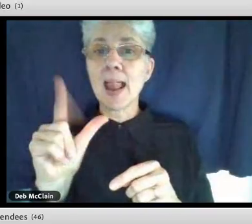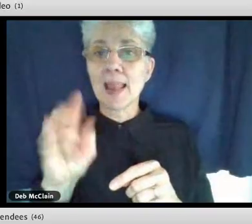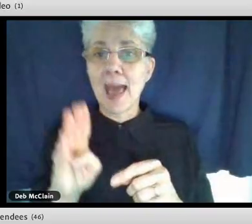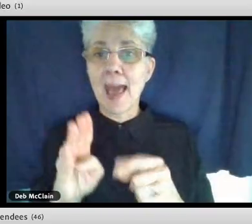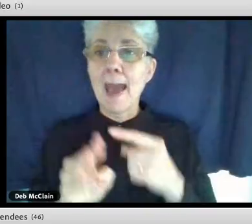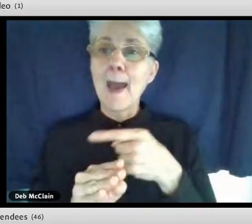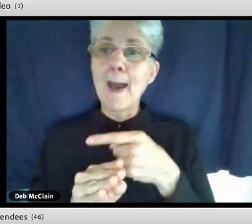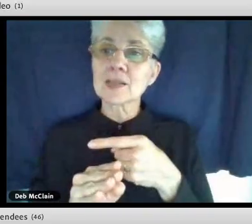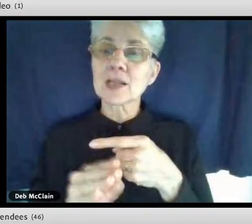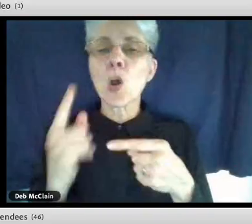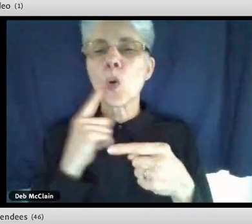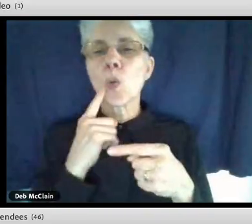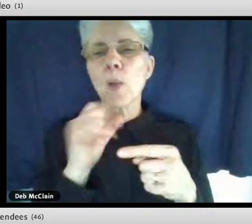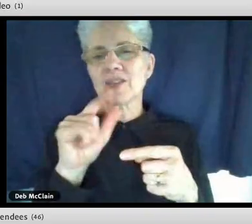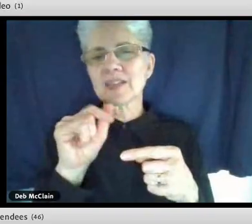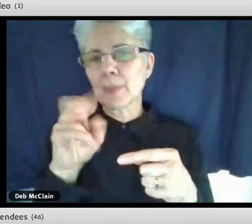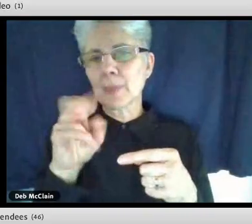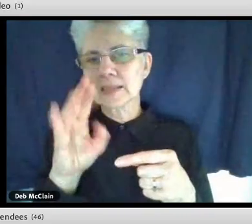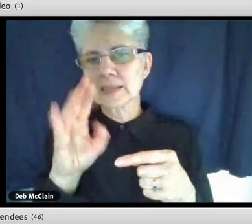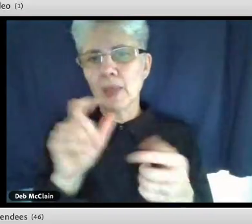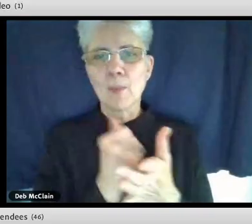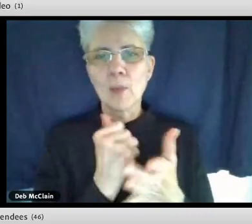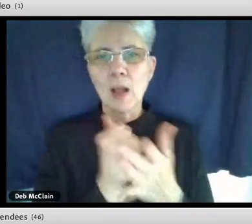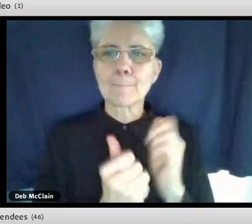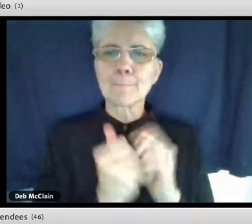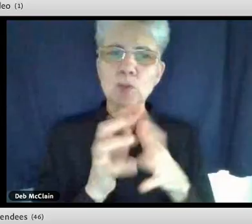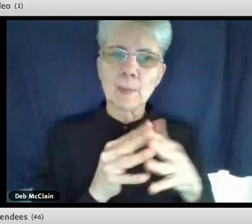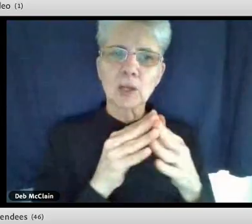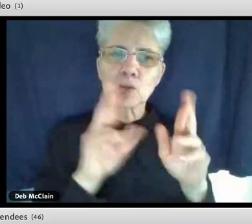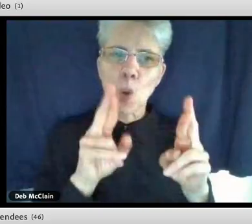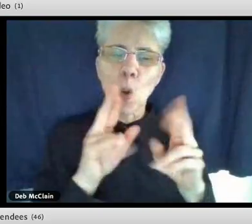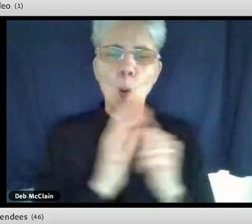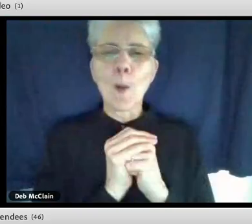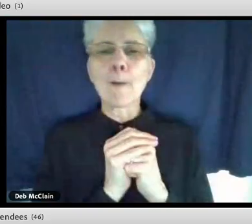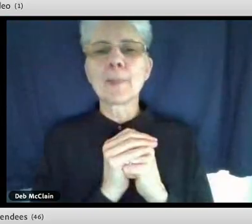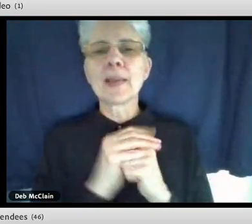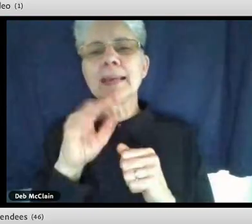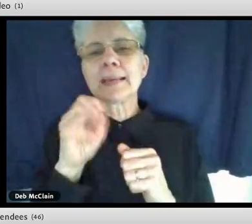so hopefully that'll help most Americans. The cases are slowing in Italy,